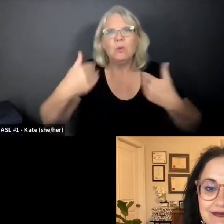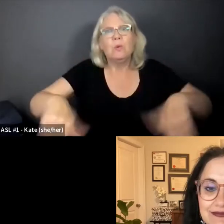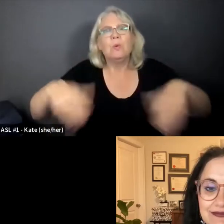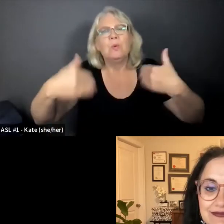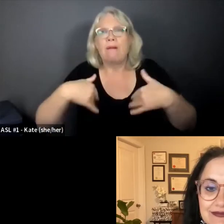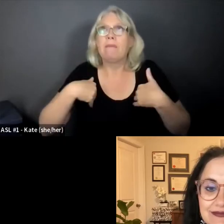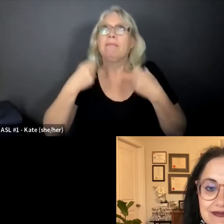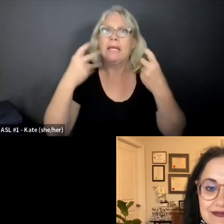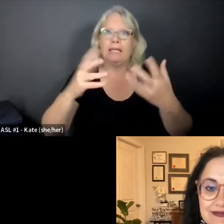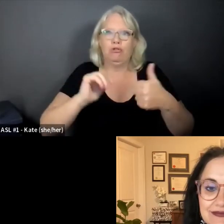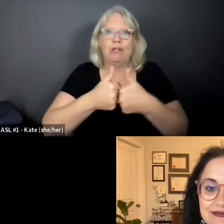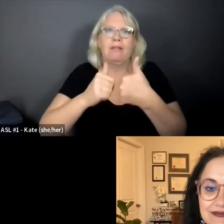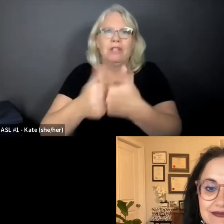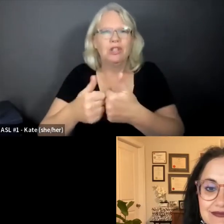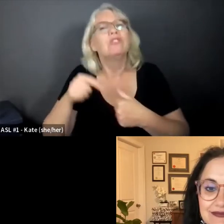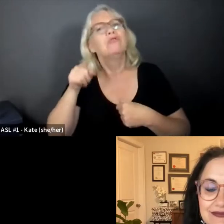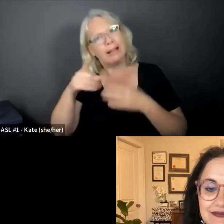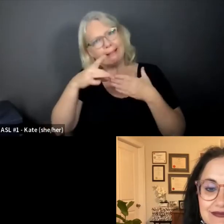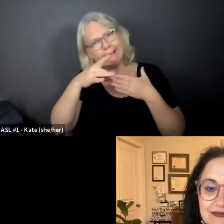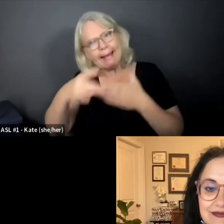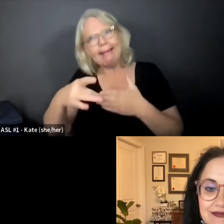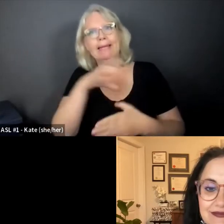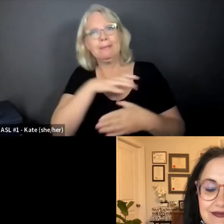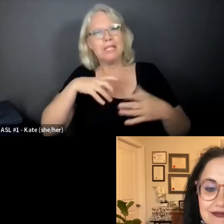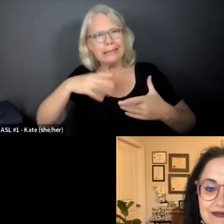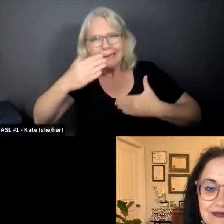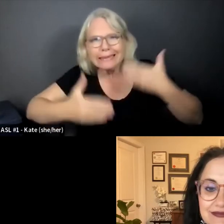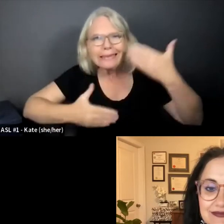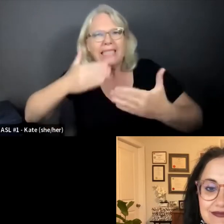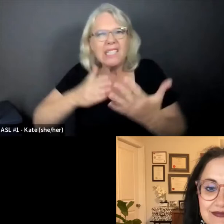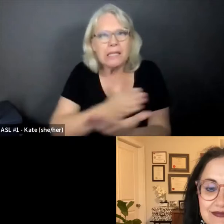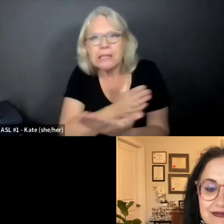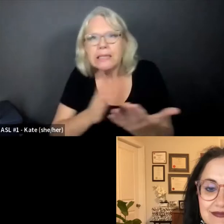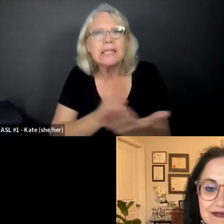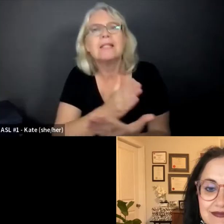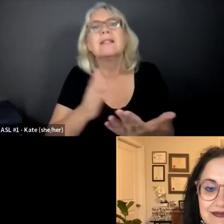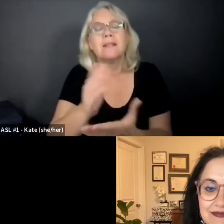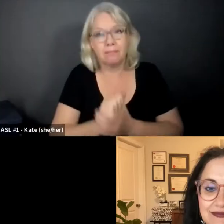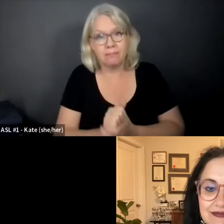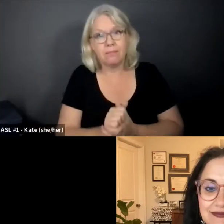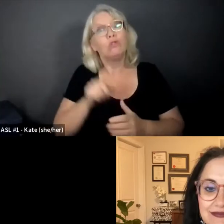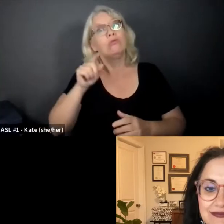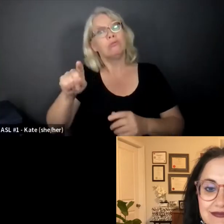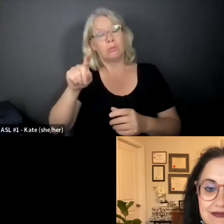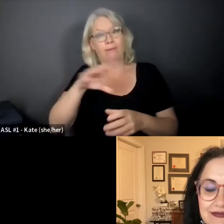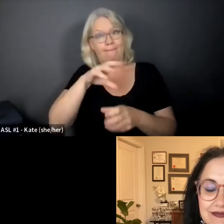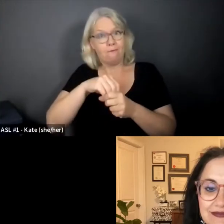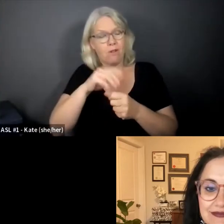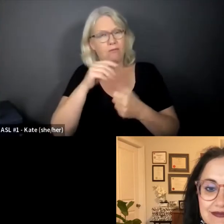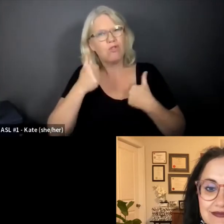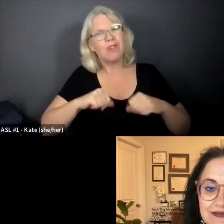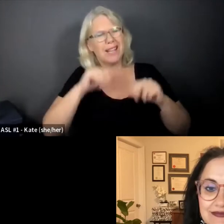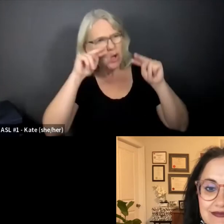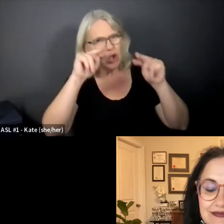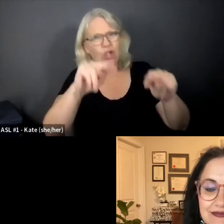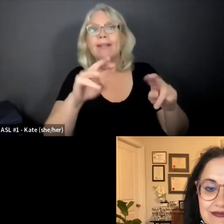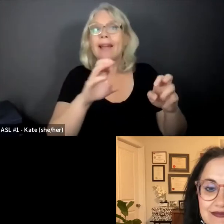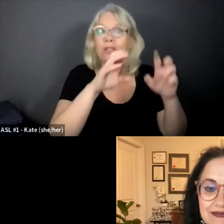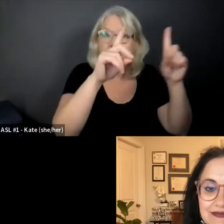ENA'S TENURE AS CHIEF COMMISSIONER WAS DEDICATED TO TACKLING SYSTEMIC DISCRIMINATION IN EDUCATION, HEALTH AND POLICING.